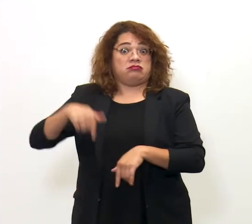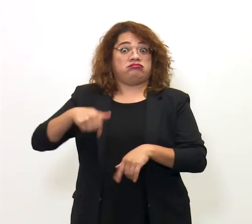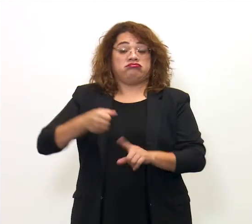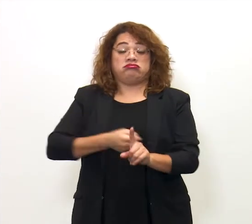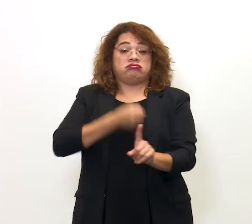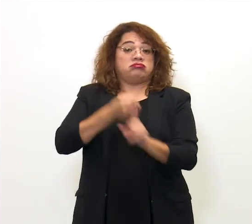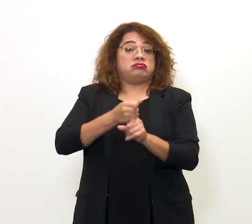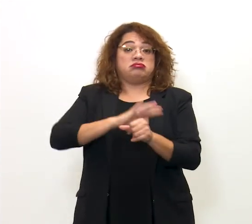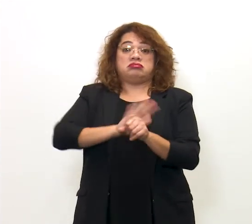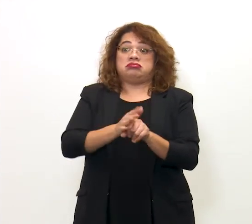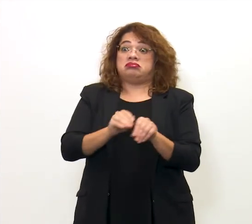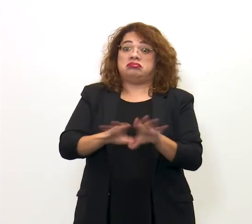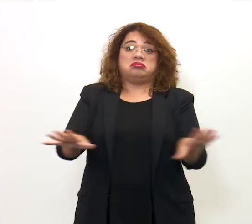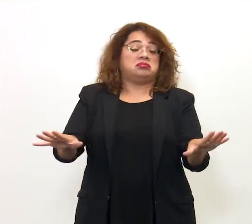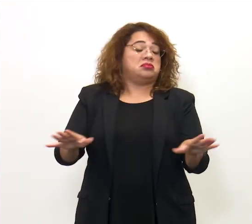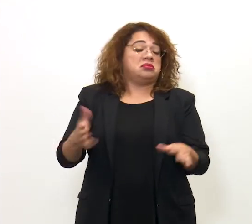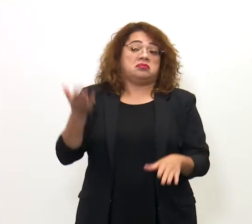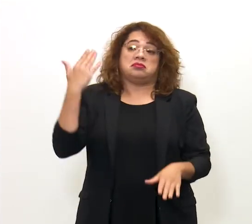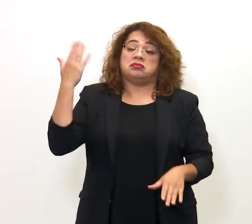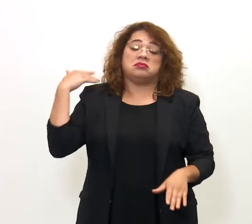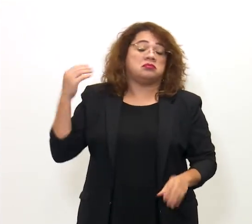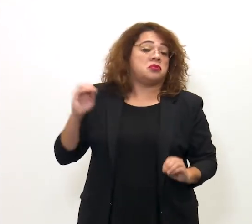Let me now just mention a few things about vaccine hesitancy.